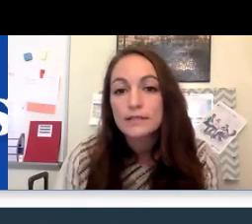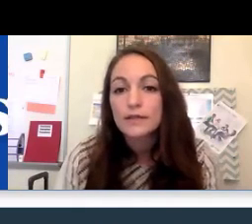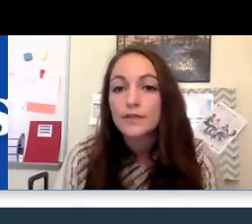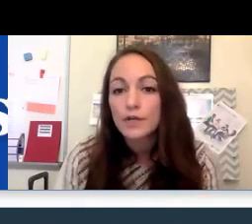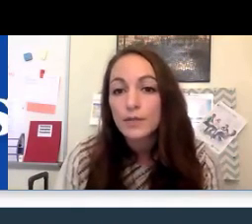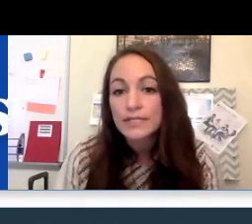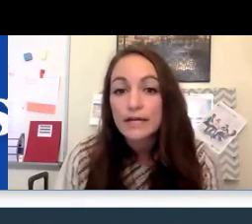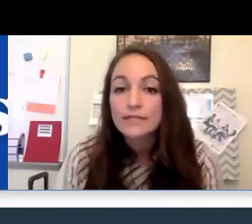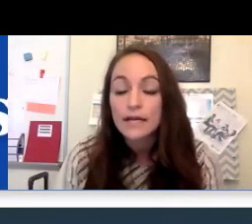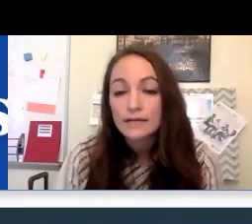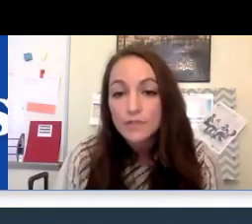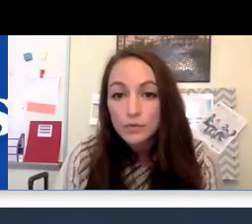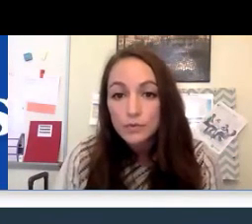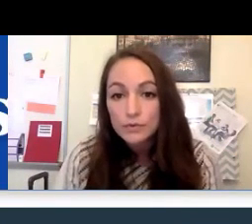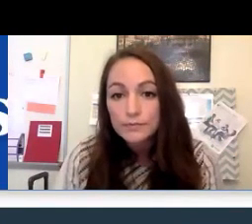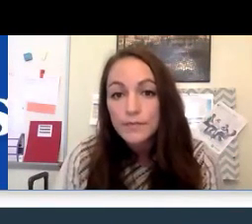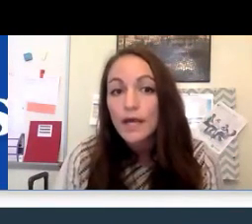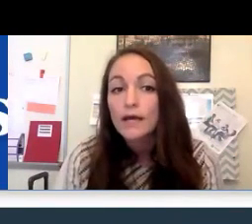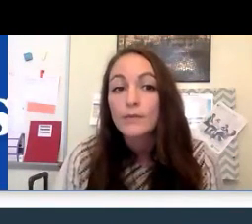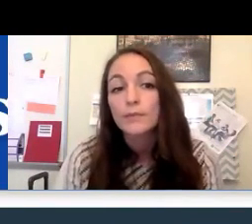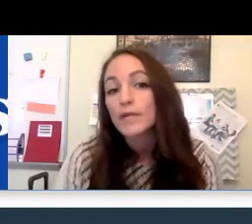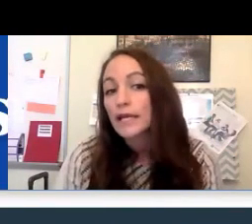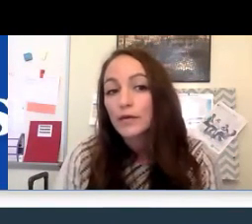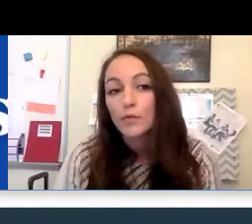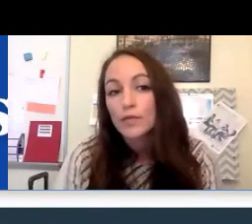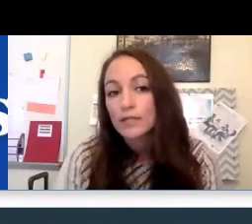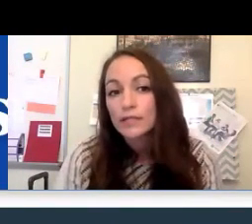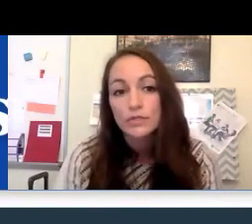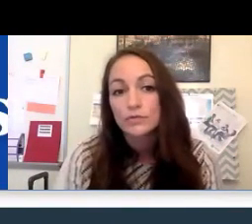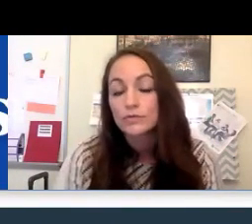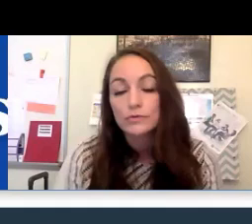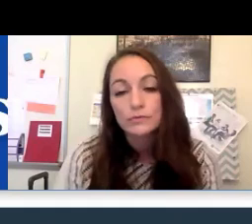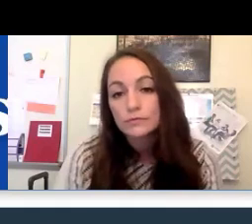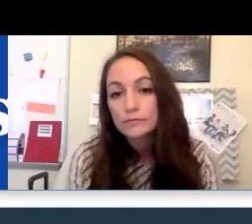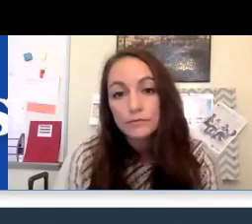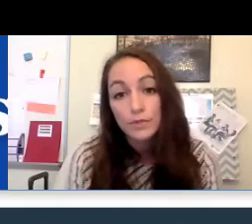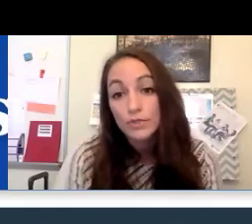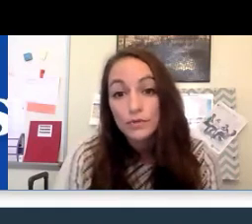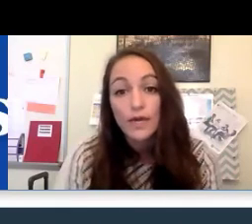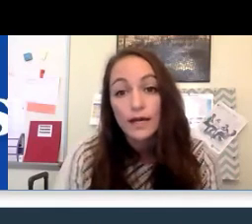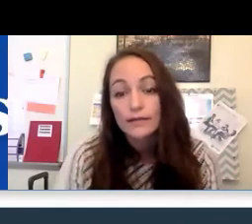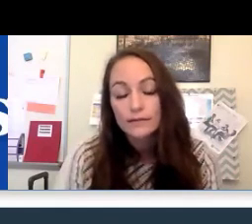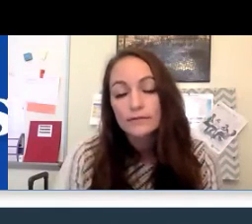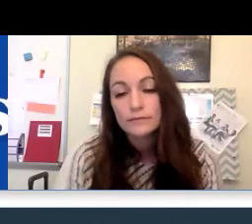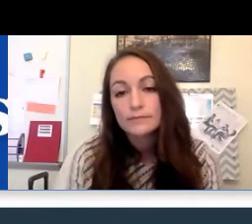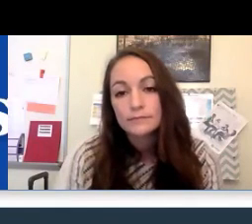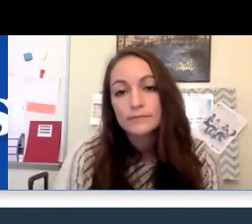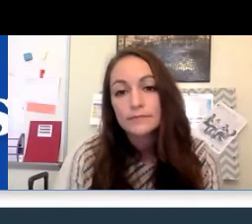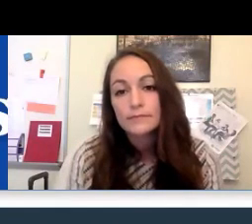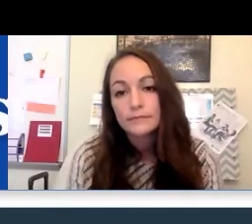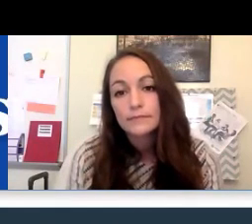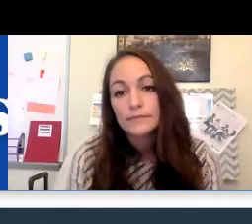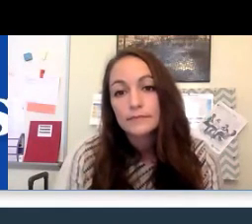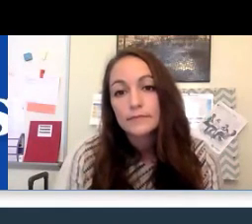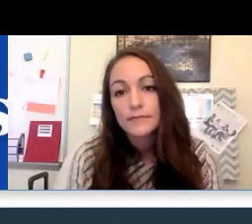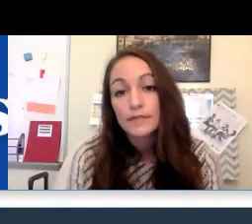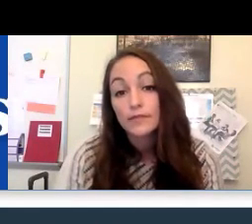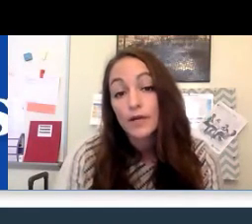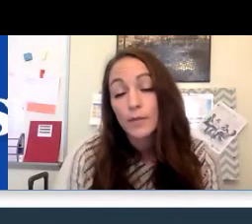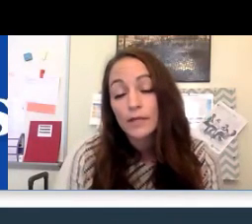a therapist outside of school. But again, willing to pursue that if recommended.